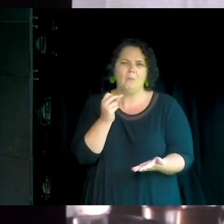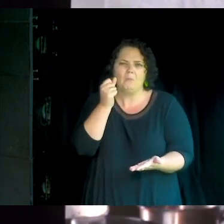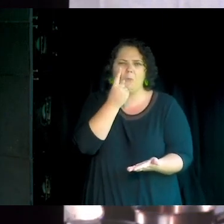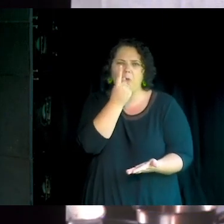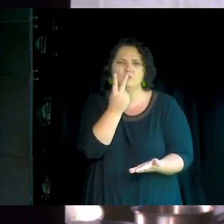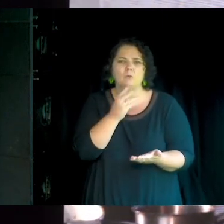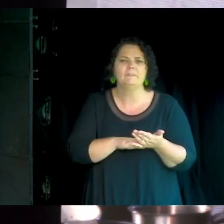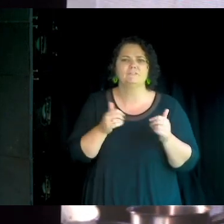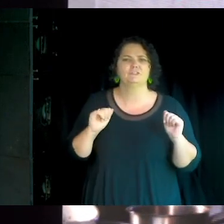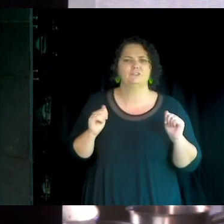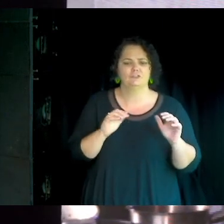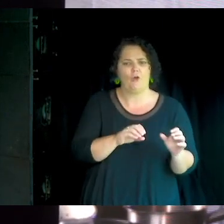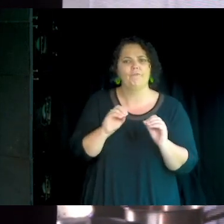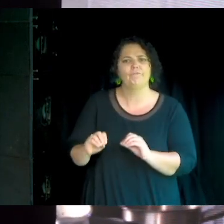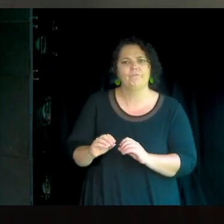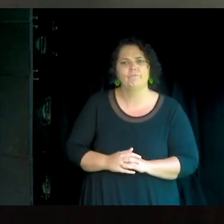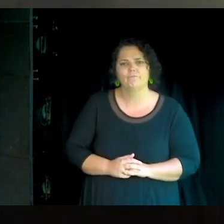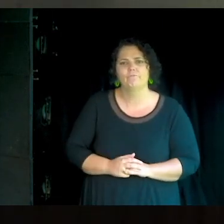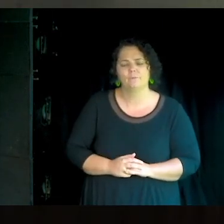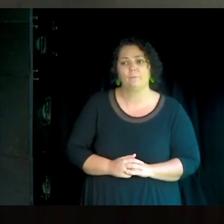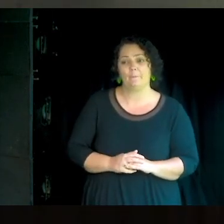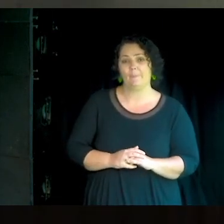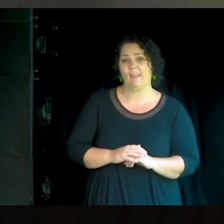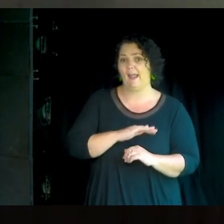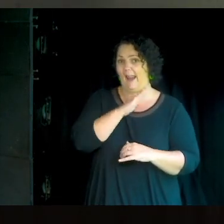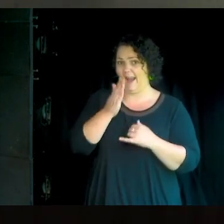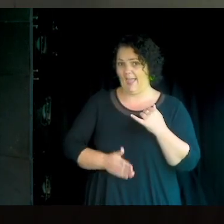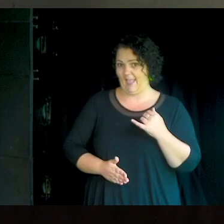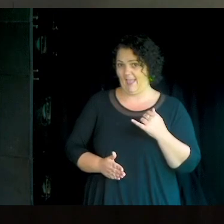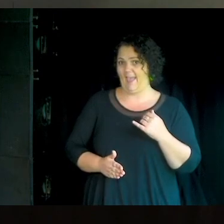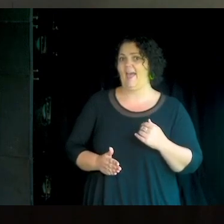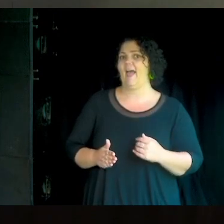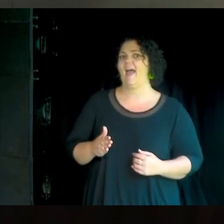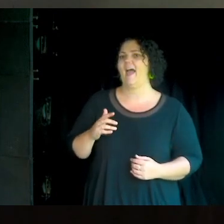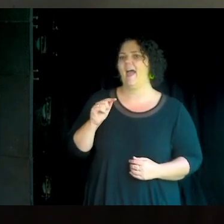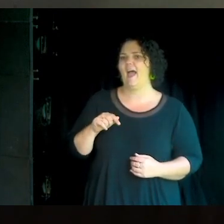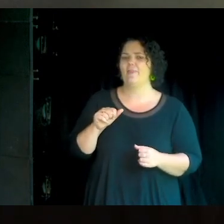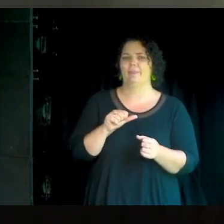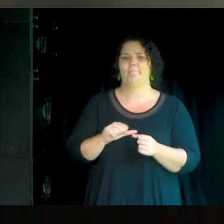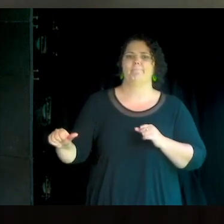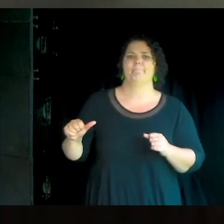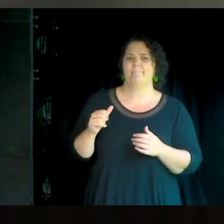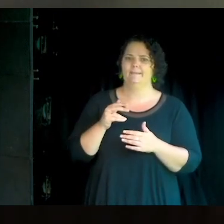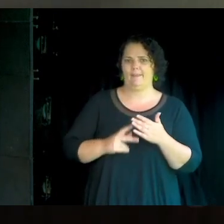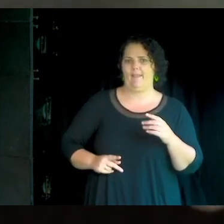enough the last part would be this one ah the best part that's the best part